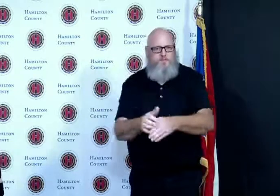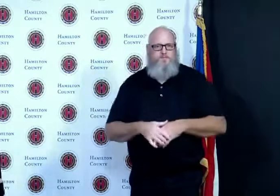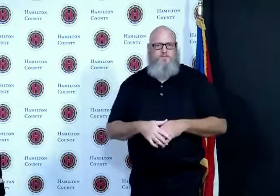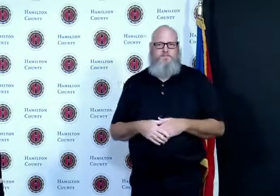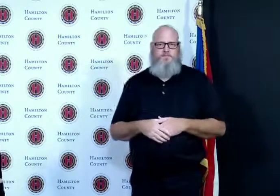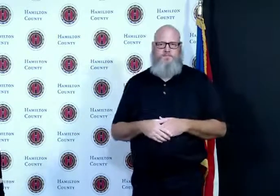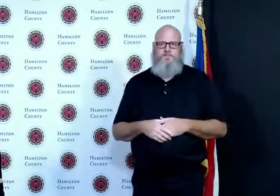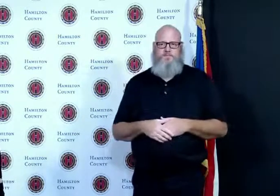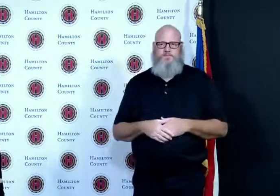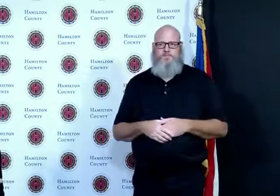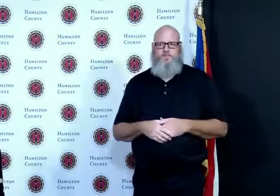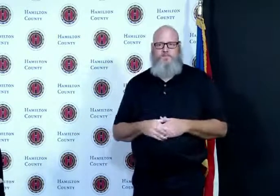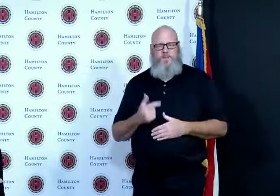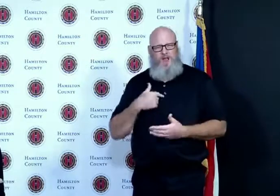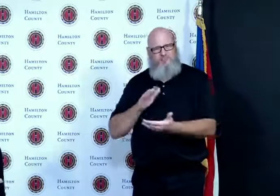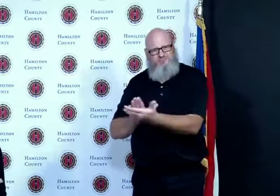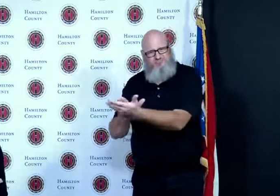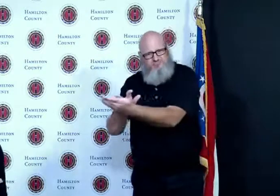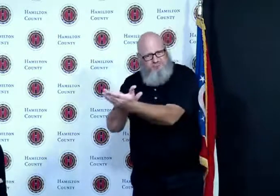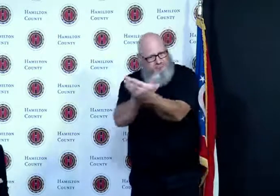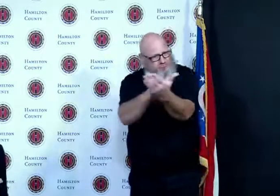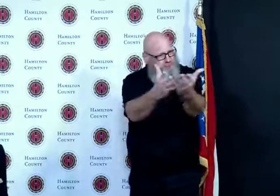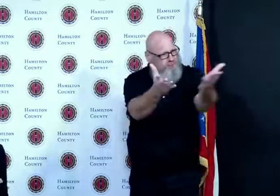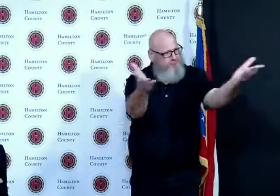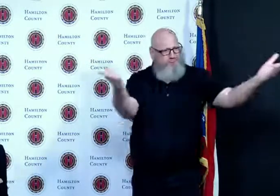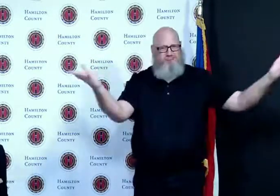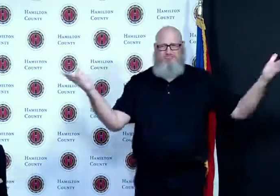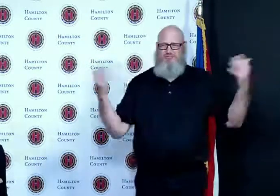out to one another to make this happen so Bridget with that I think we're ready for